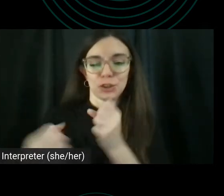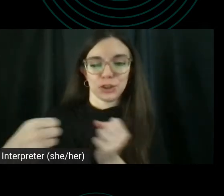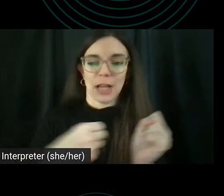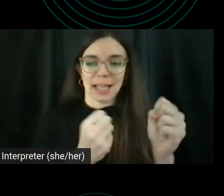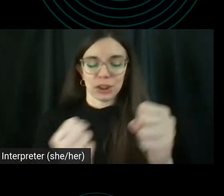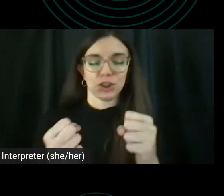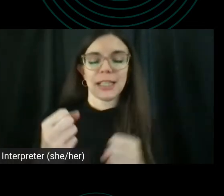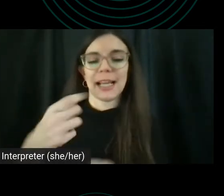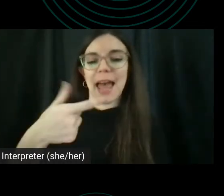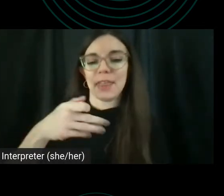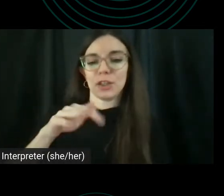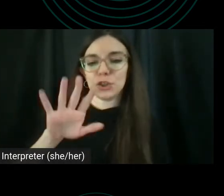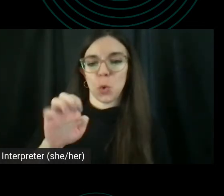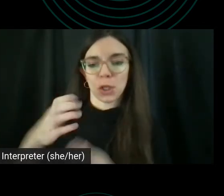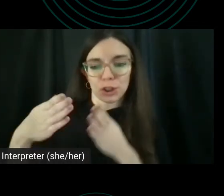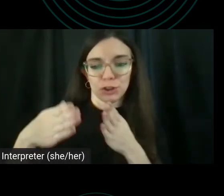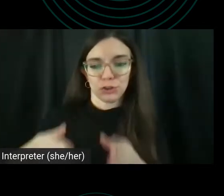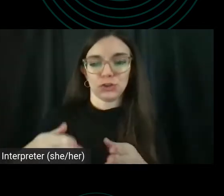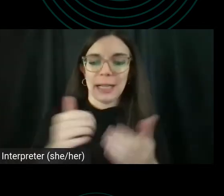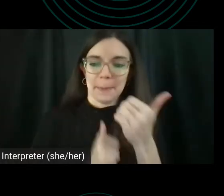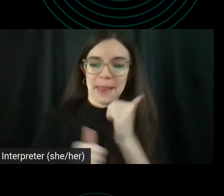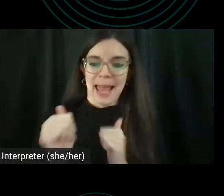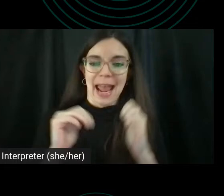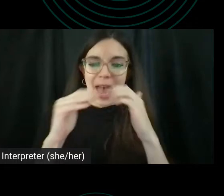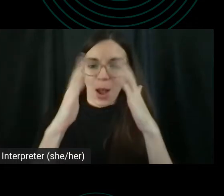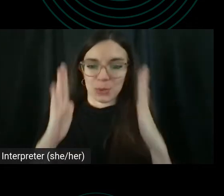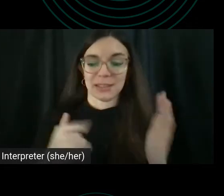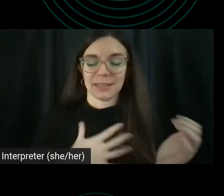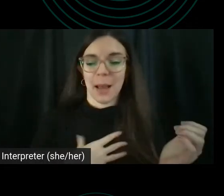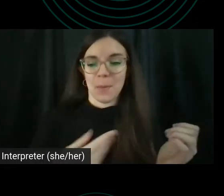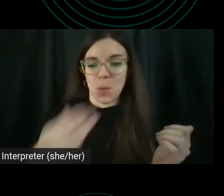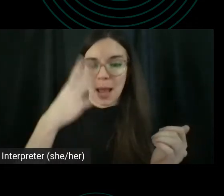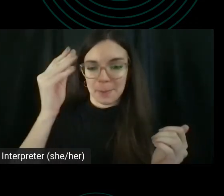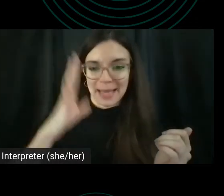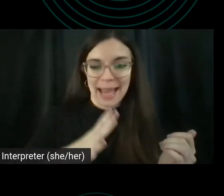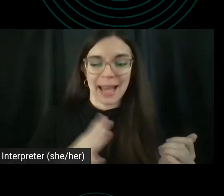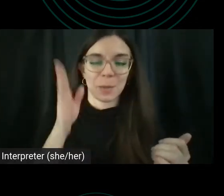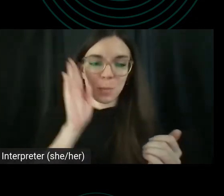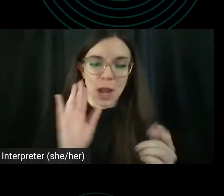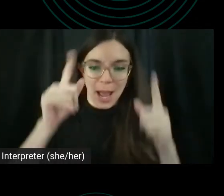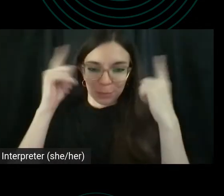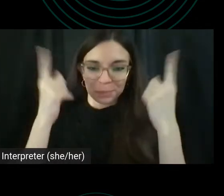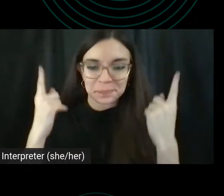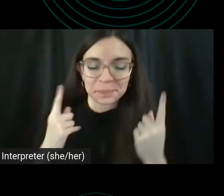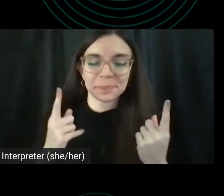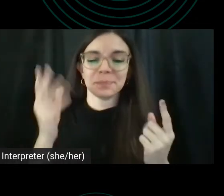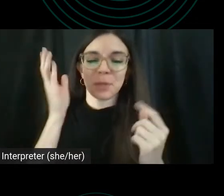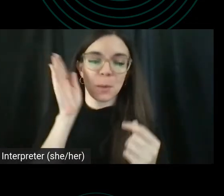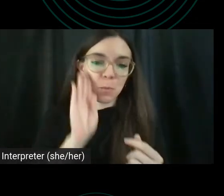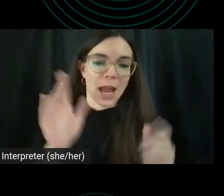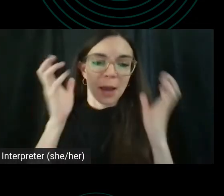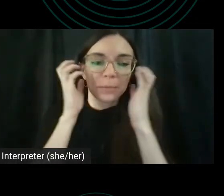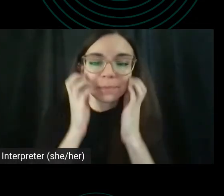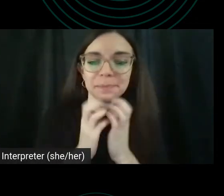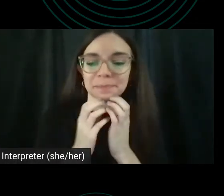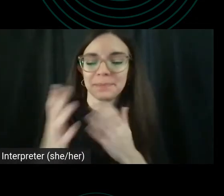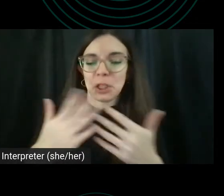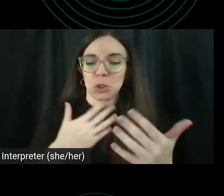I'm a white man in my late 20s with curly, brown hair, round, silver glasses, and a beard, and I'm wearing a grey button-down shirt with a maroon blazer,